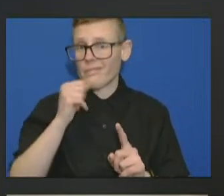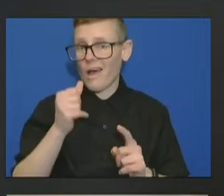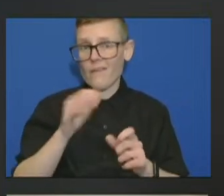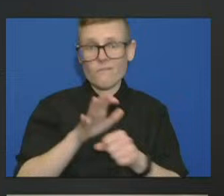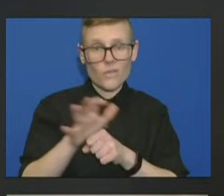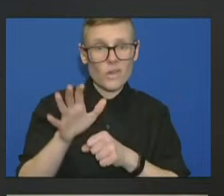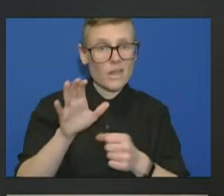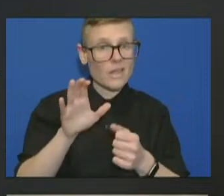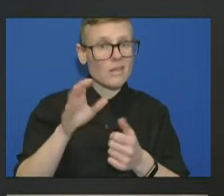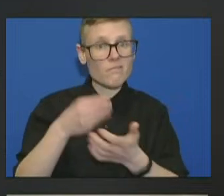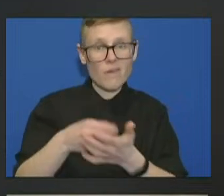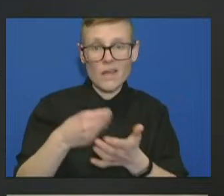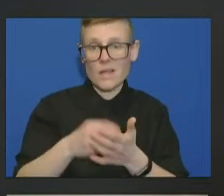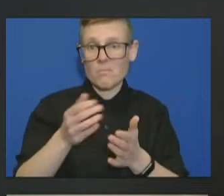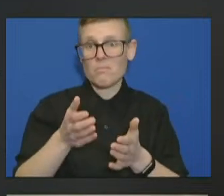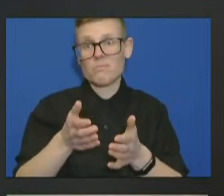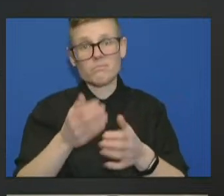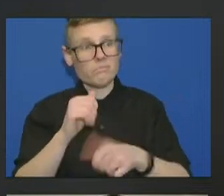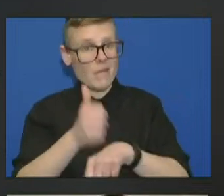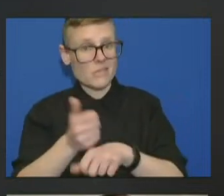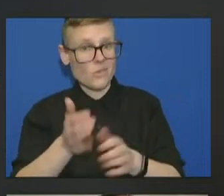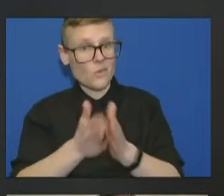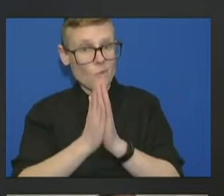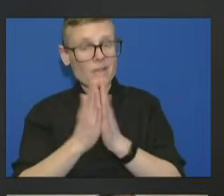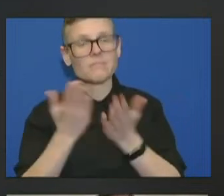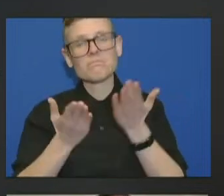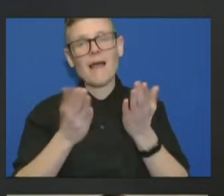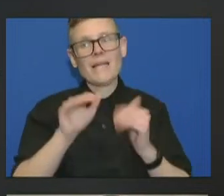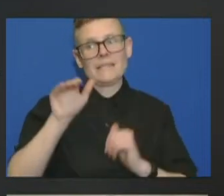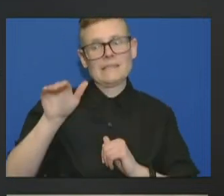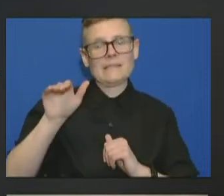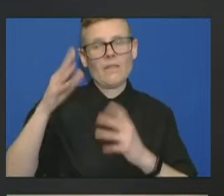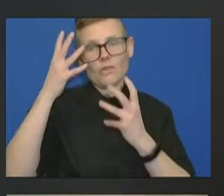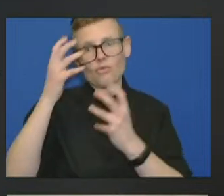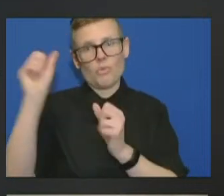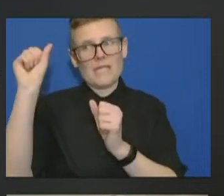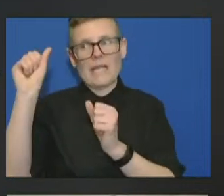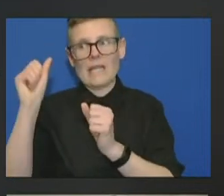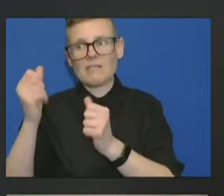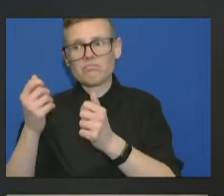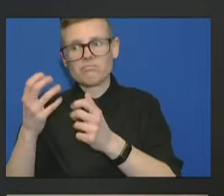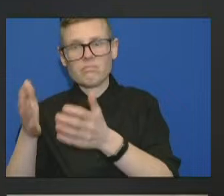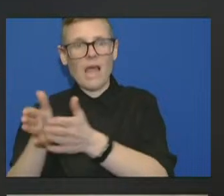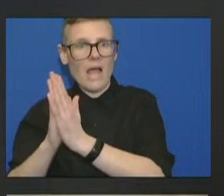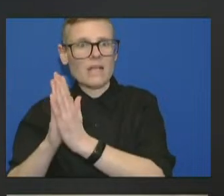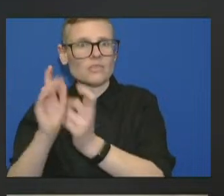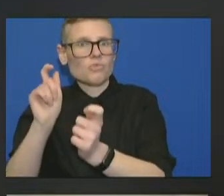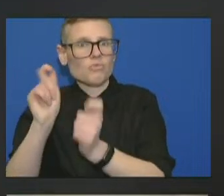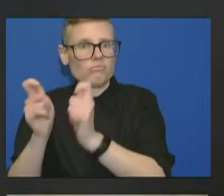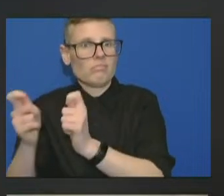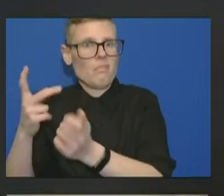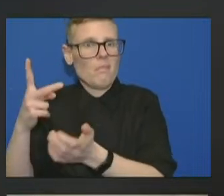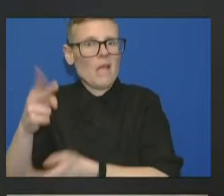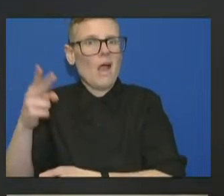meant that M.c.p.s. Wasn't going to be fully funded in terms of what they asked, the board might